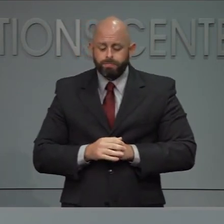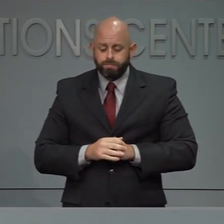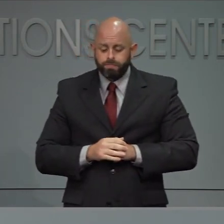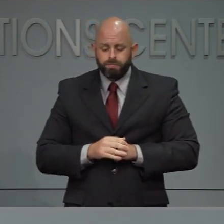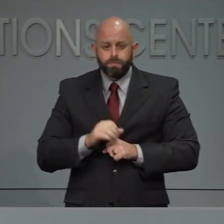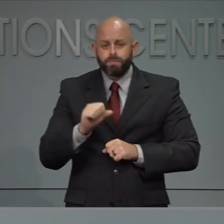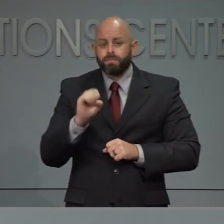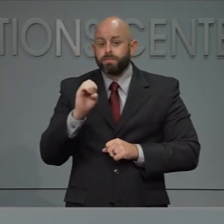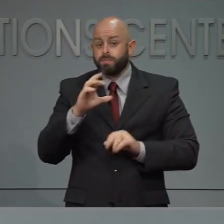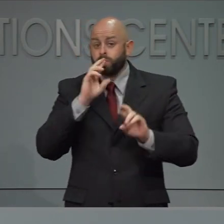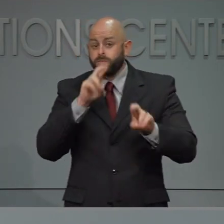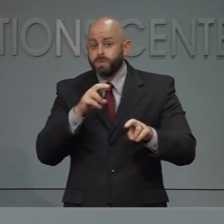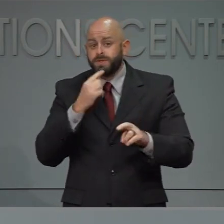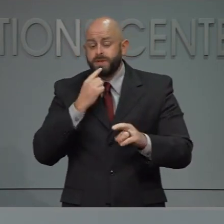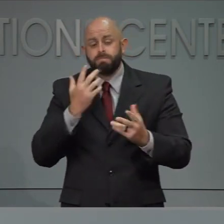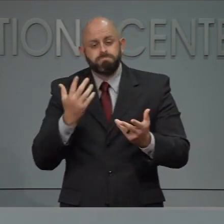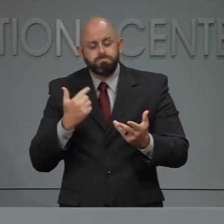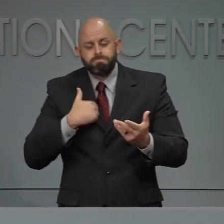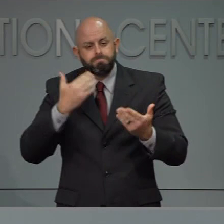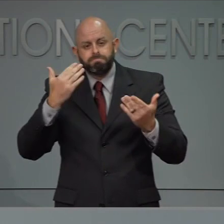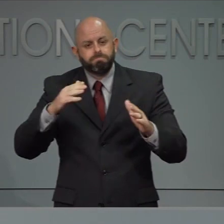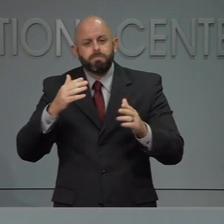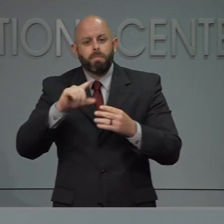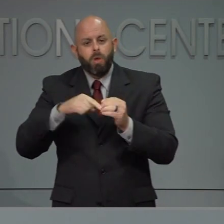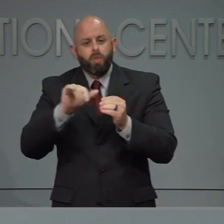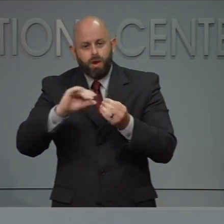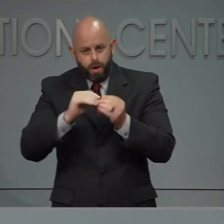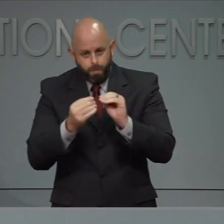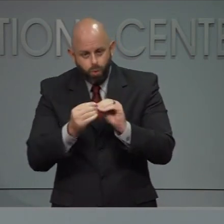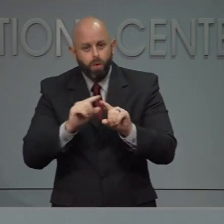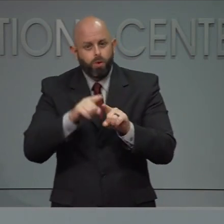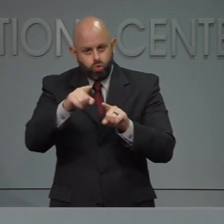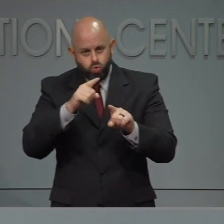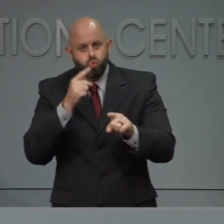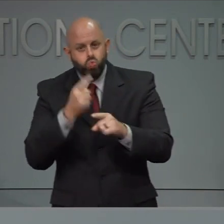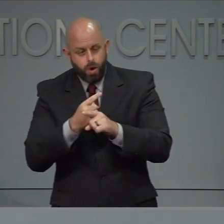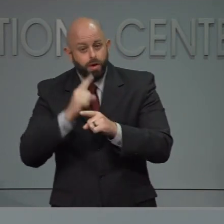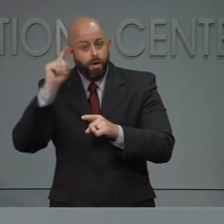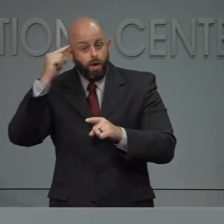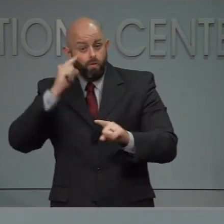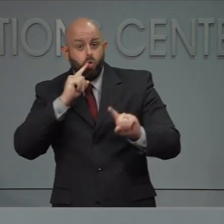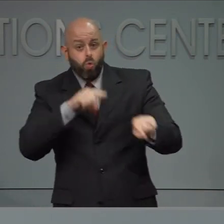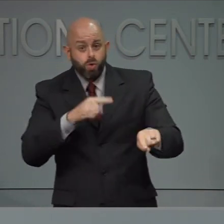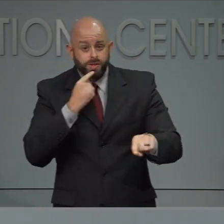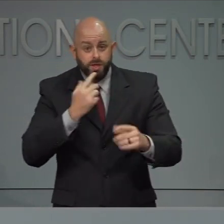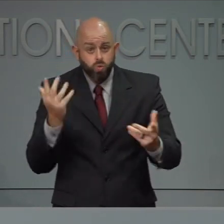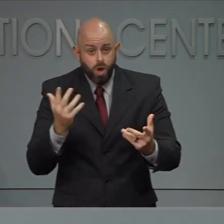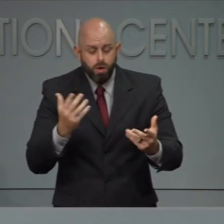NUMBER WHERE THAT DATA CAME FROM, BUT YOU ARE RIGHT IN SAYING THAT OUR EXECUTIVE ORDER IS SAYS THAT JIM SHOULD BE